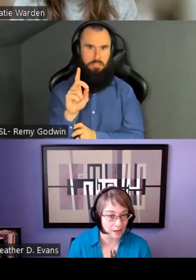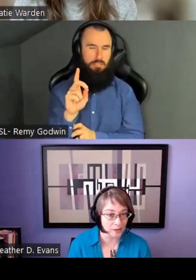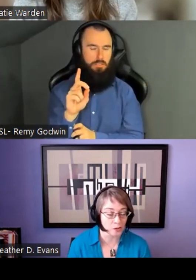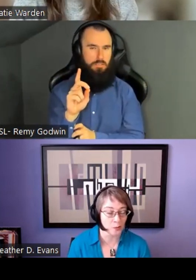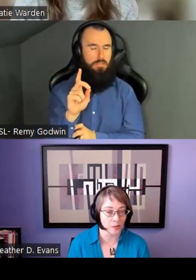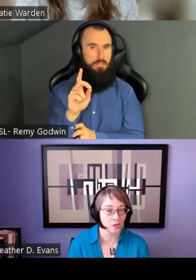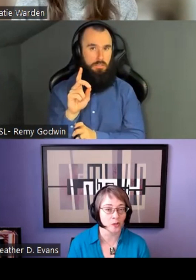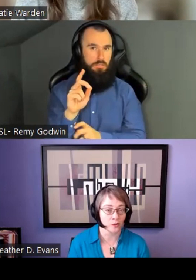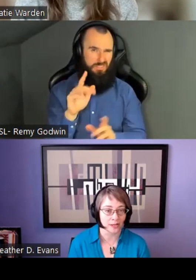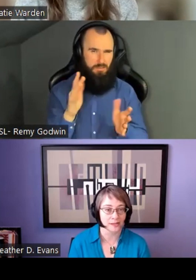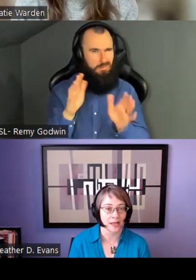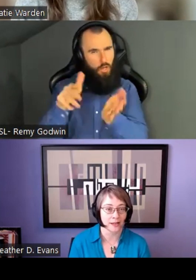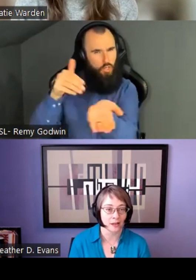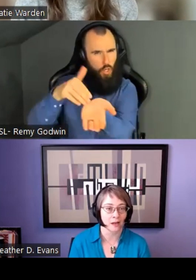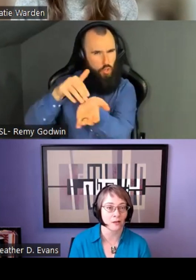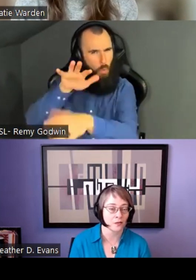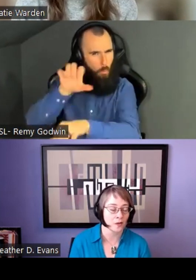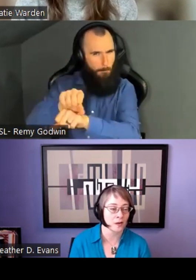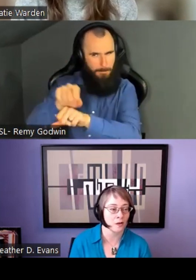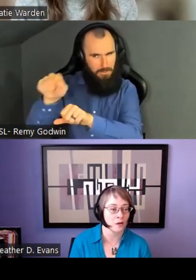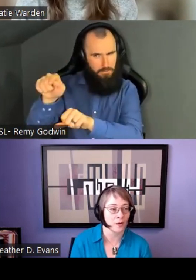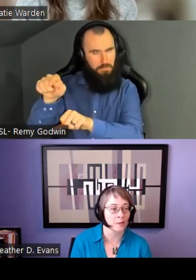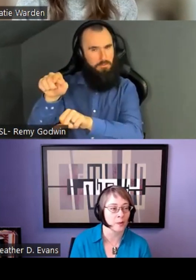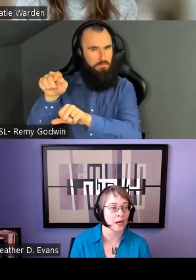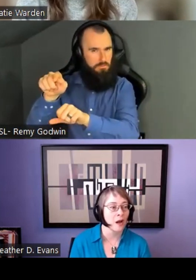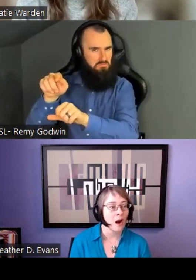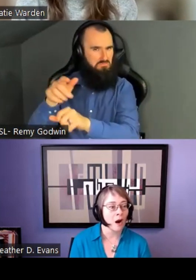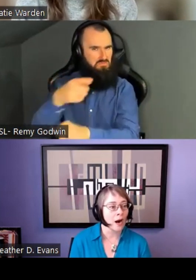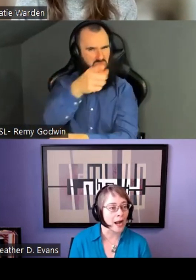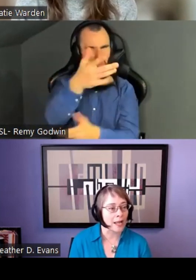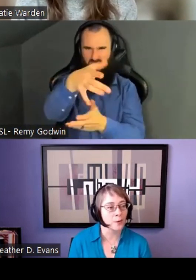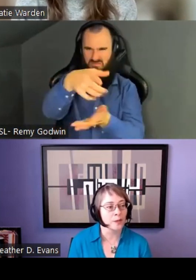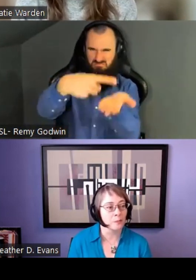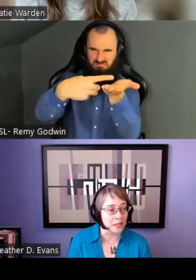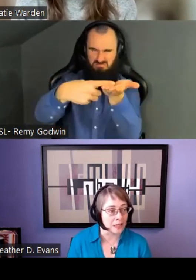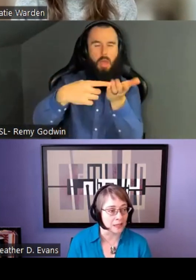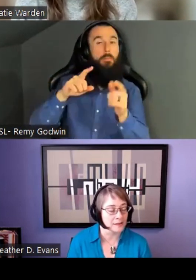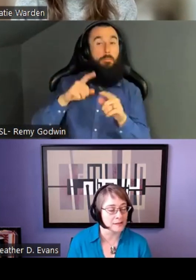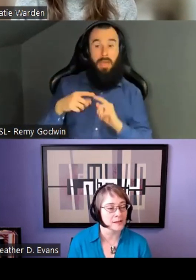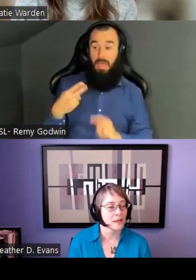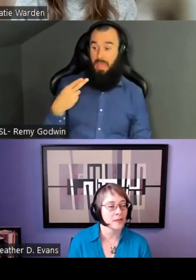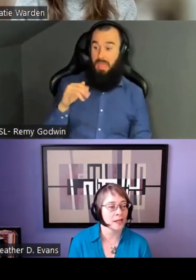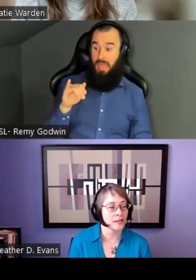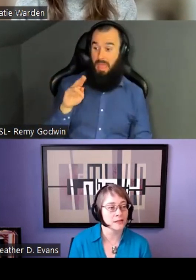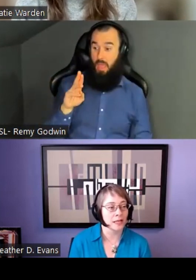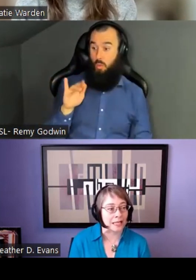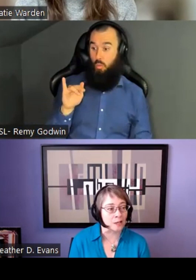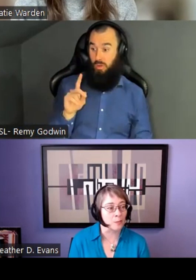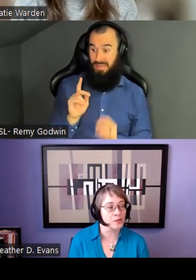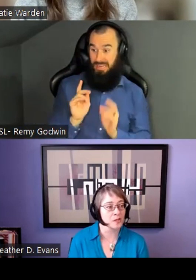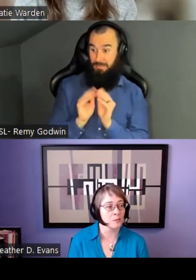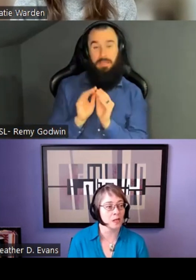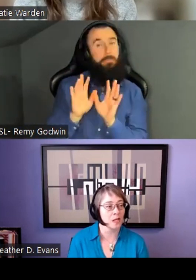doctor's appointments, you addressed that already, but are hybrid meetings that is an in-person meeting